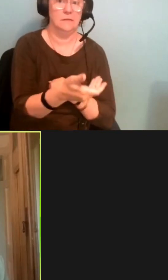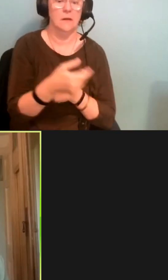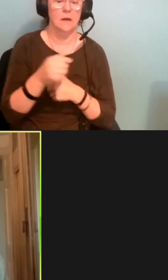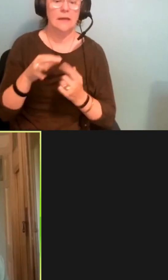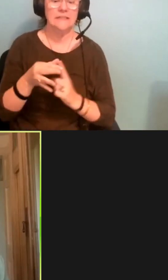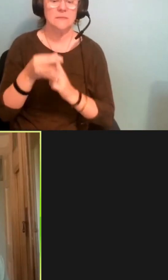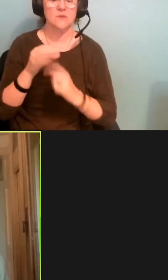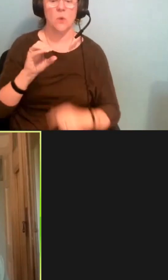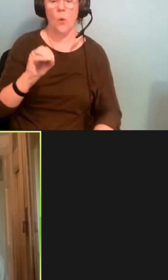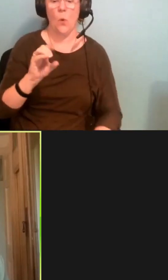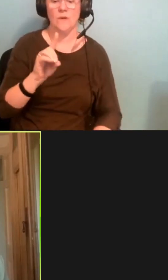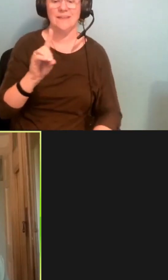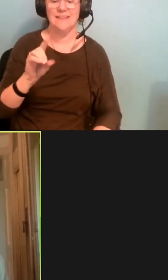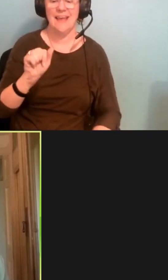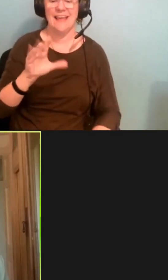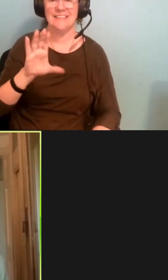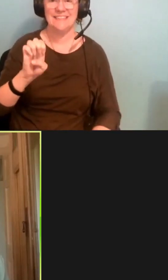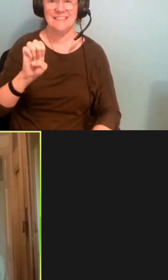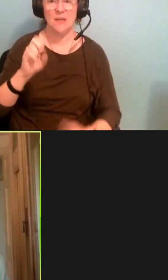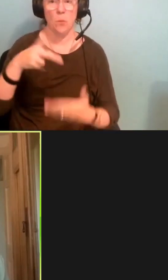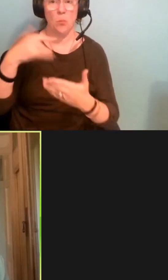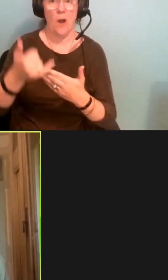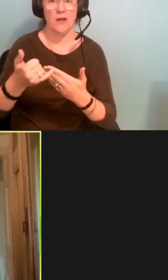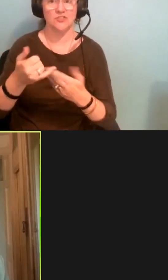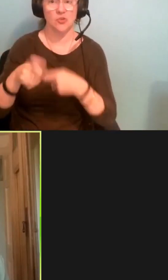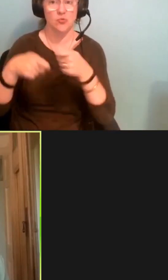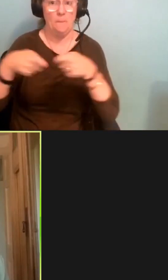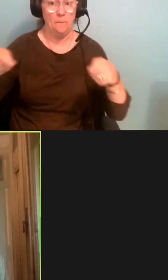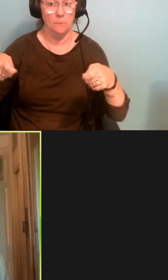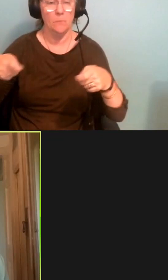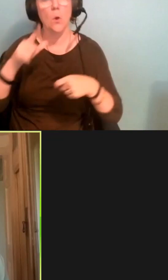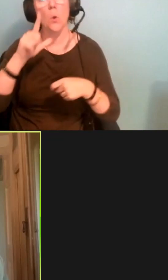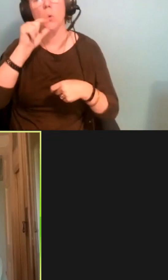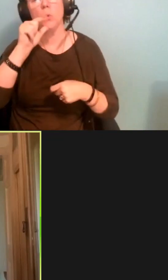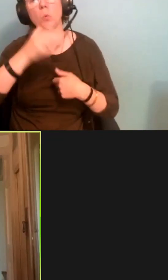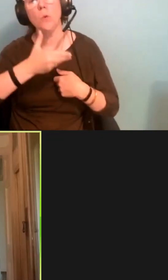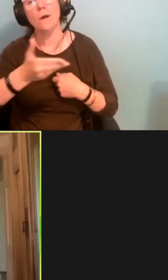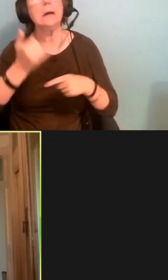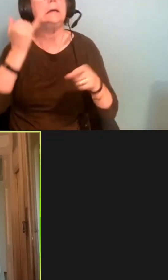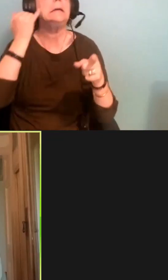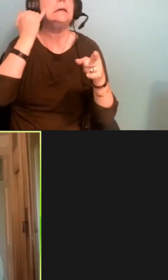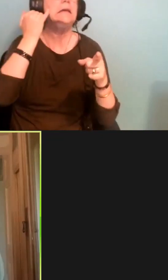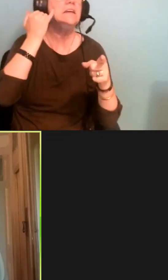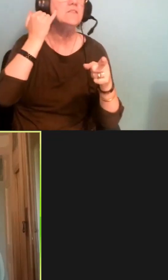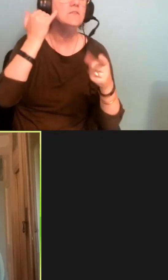ending what kind of a person would we hire if we want to collect data collect